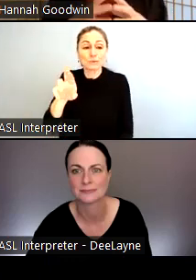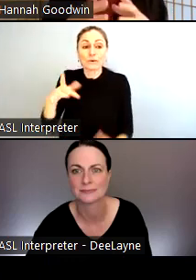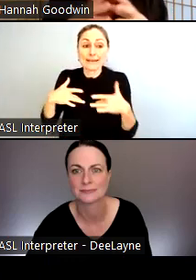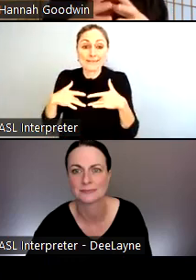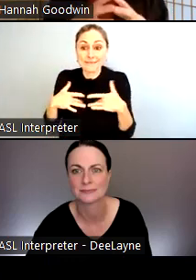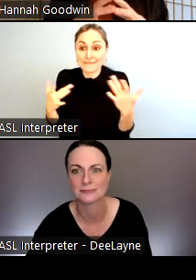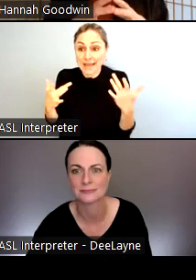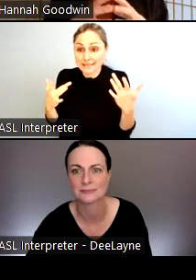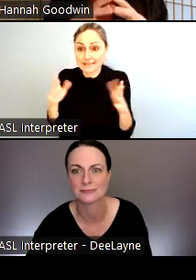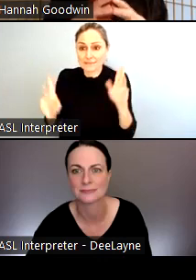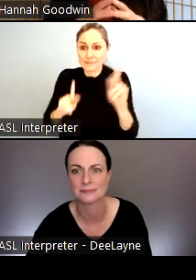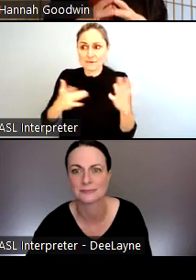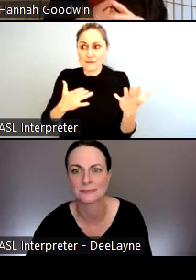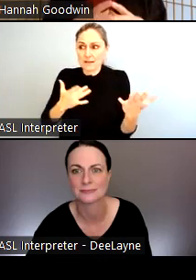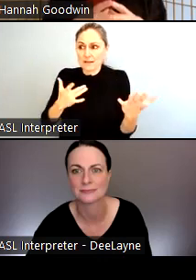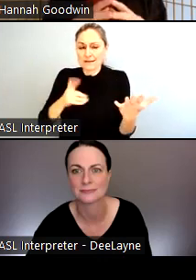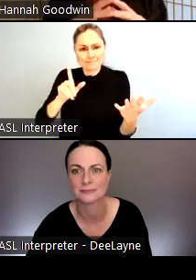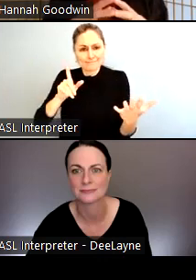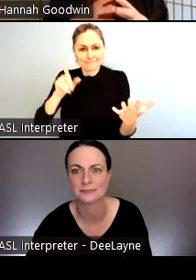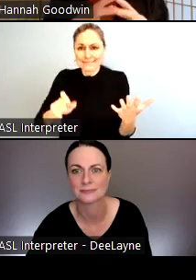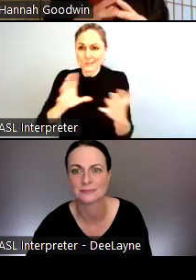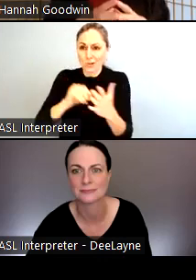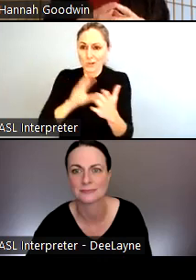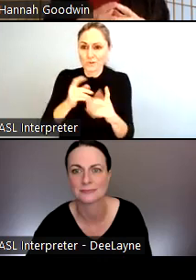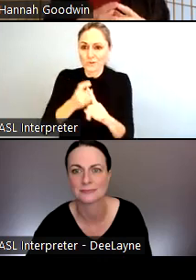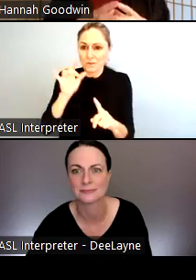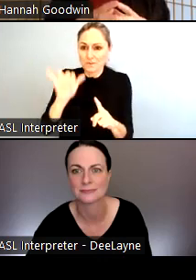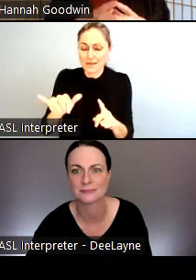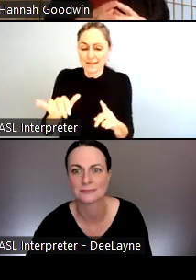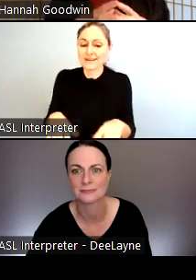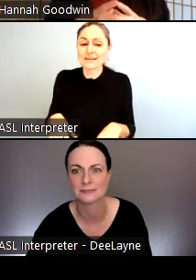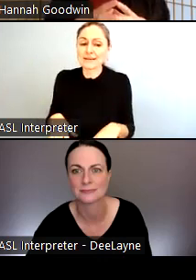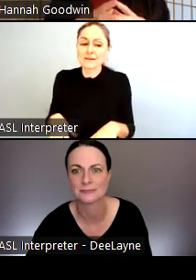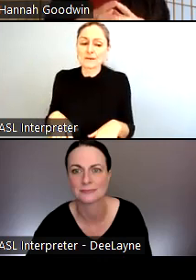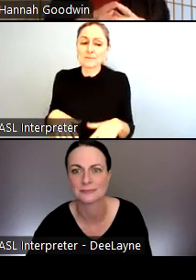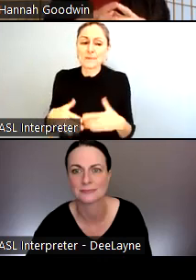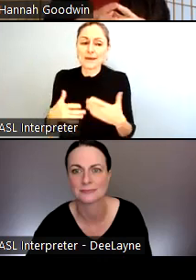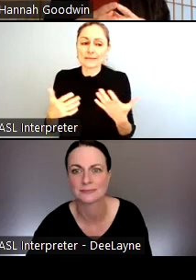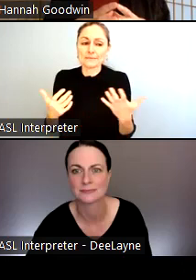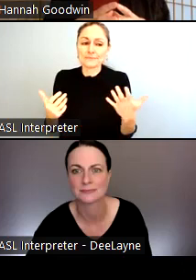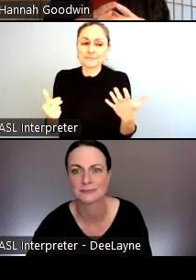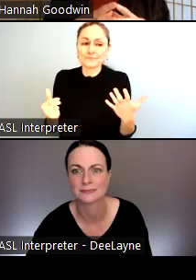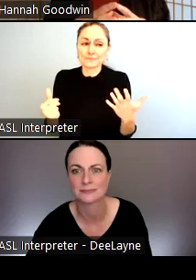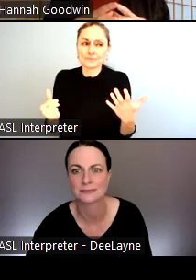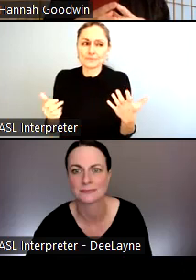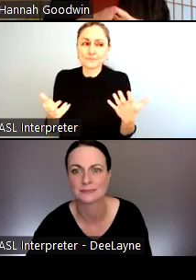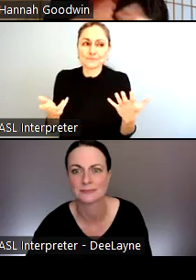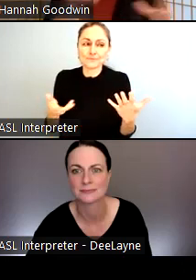that people feel there's something to learn from, but not something that it really warrants a full session.